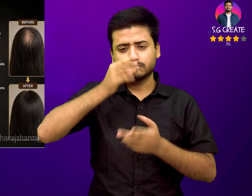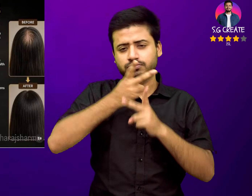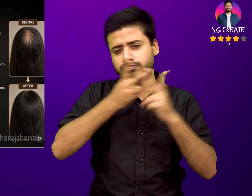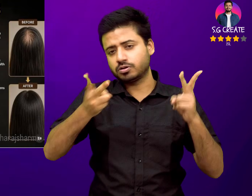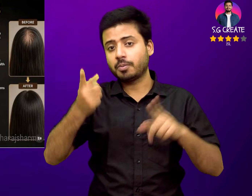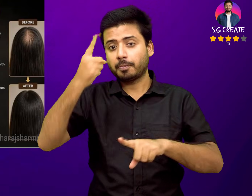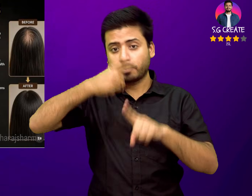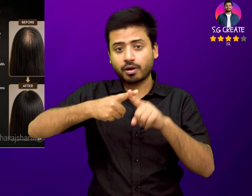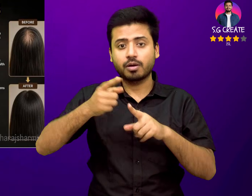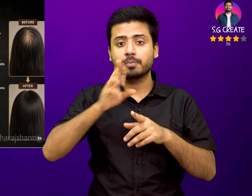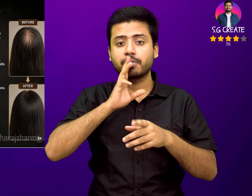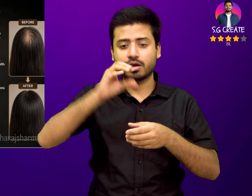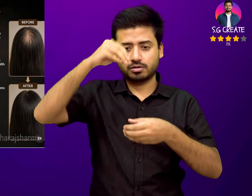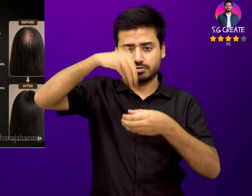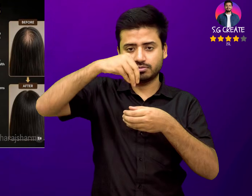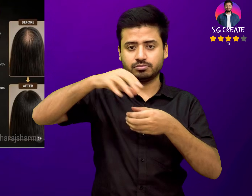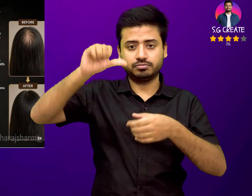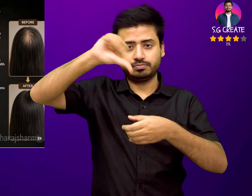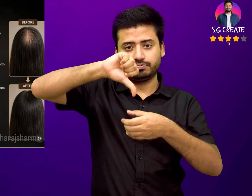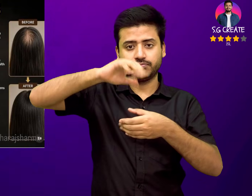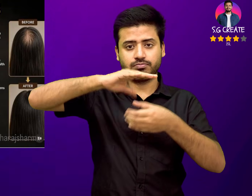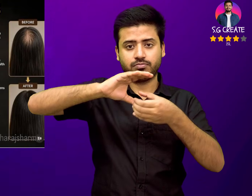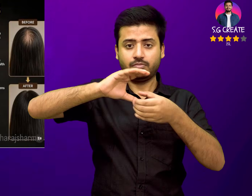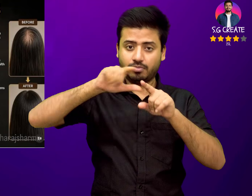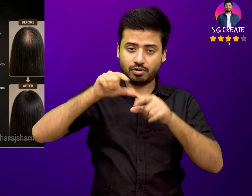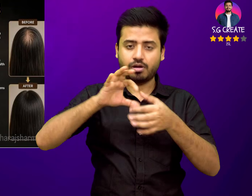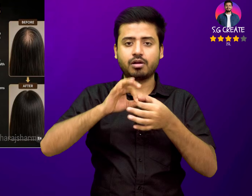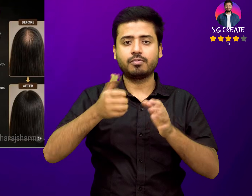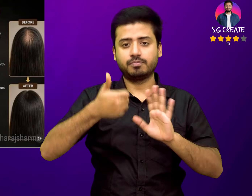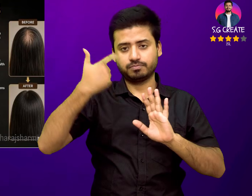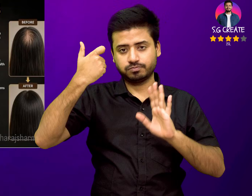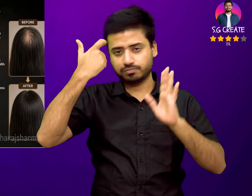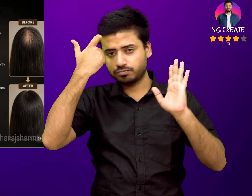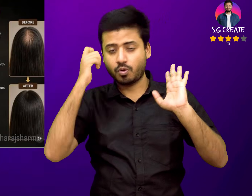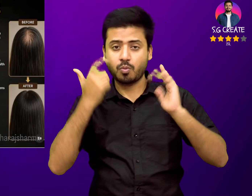most famously by the Yao women of the Hangluo village in China, who are known for their